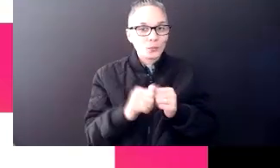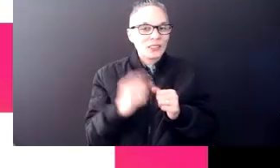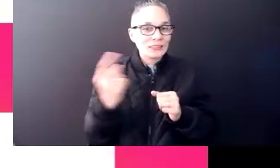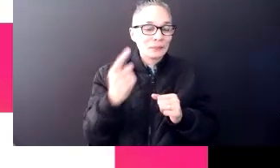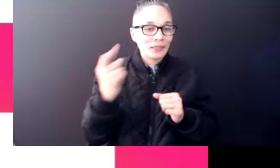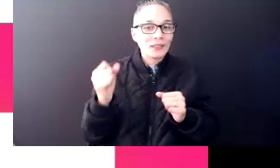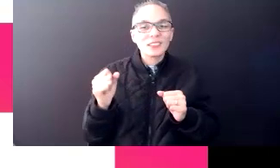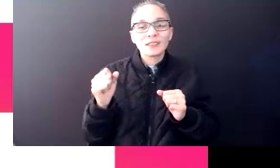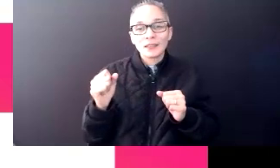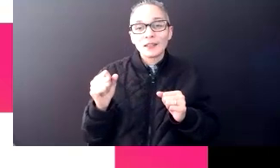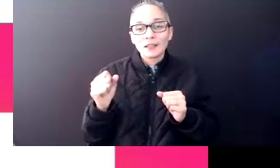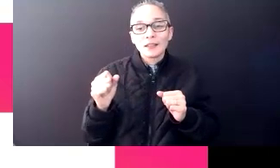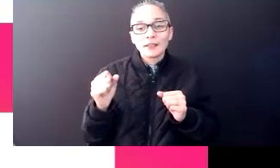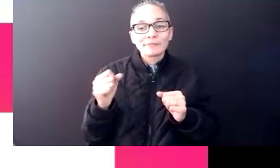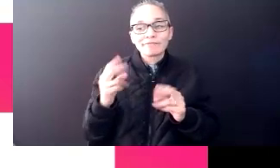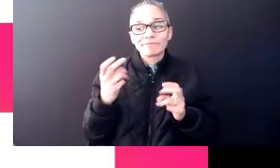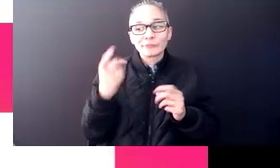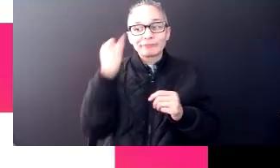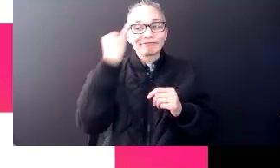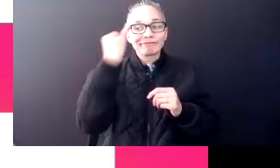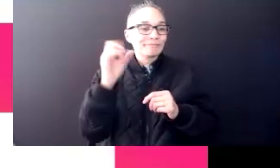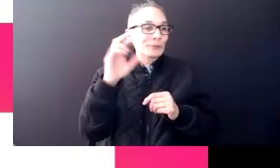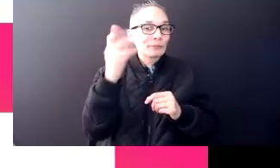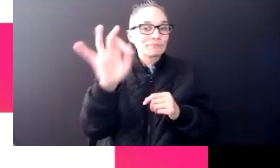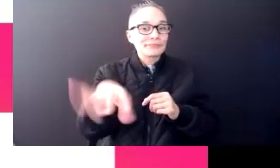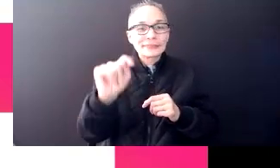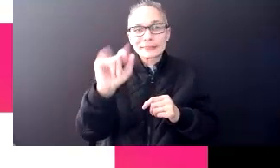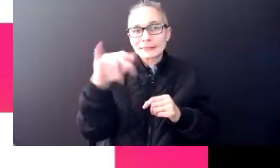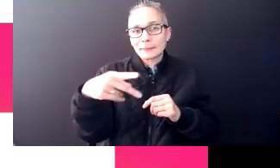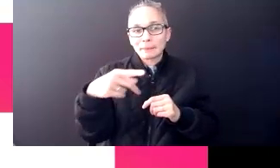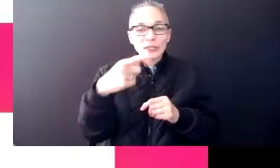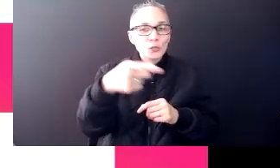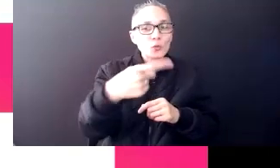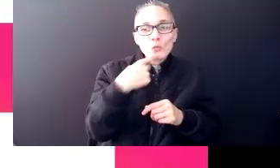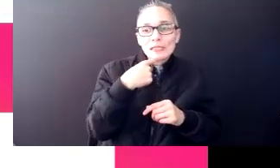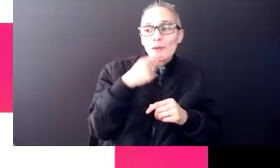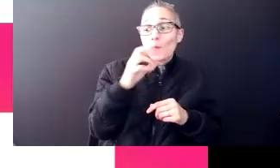you know, something that you said or,